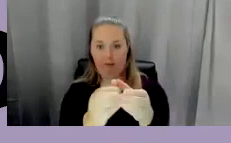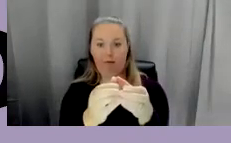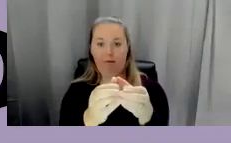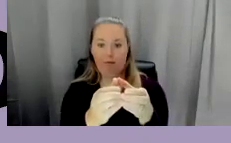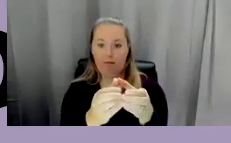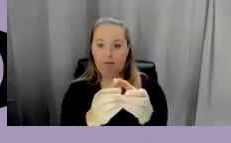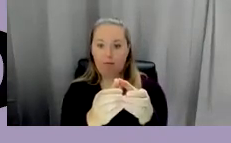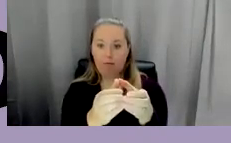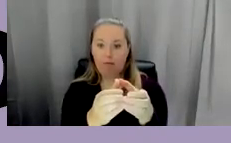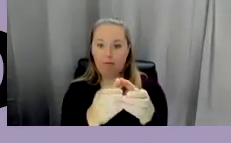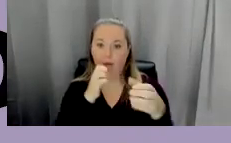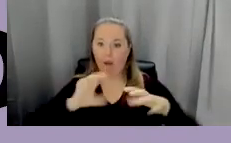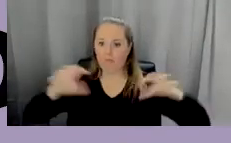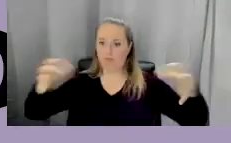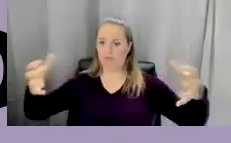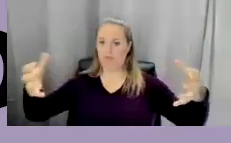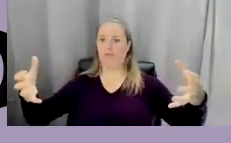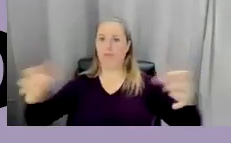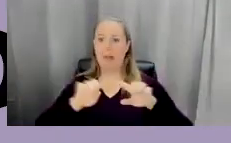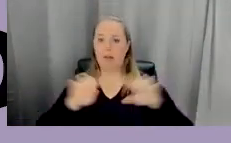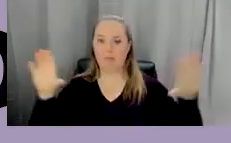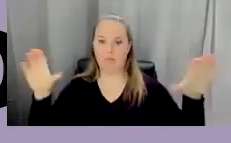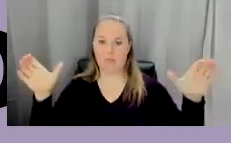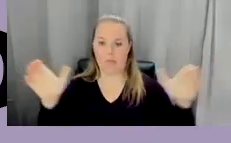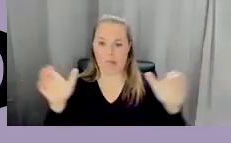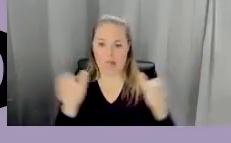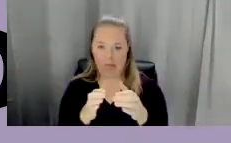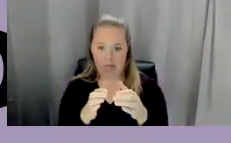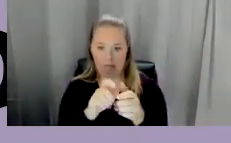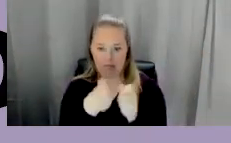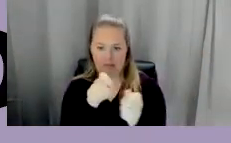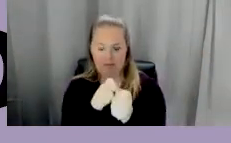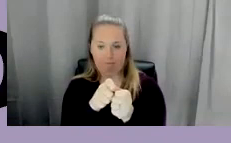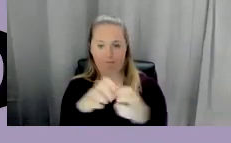THAT THE IDEA HERE IS WE WANT APPLICATIONS